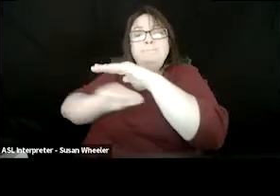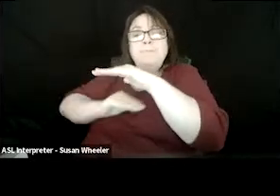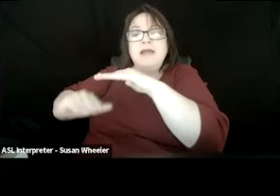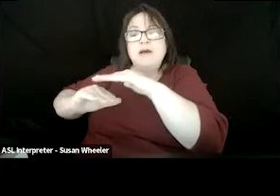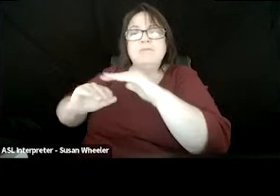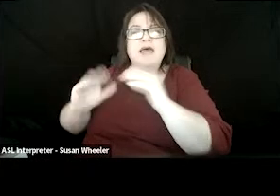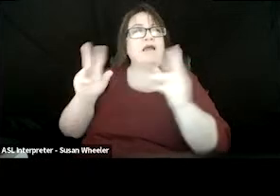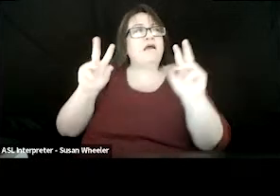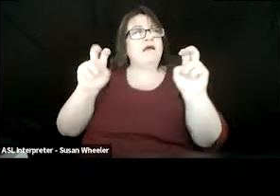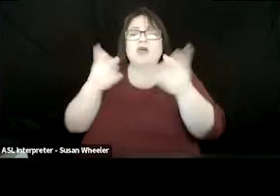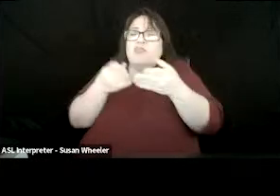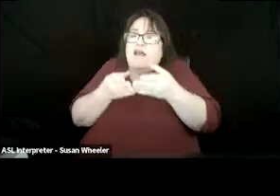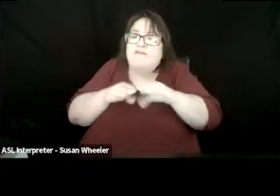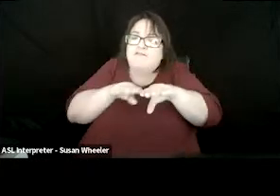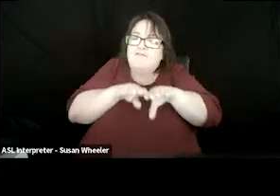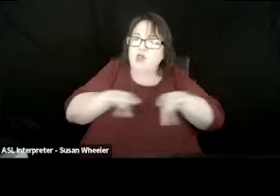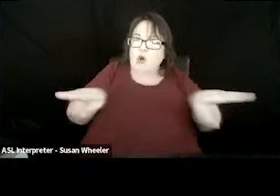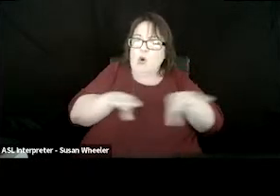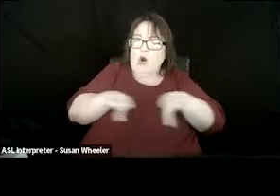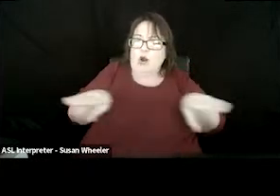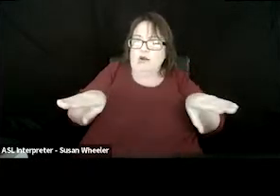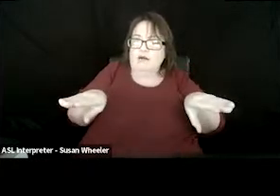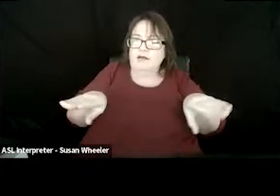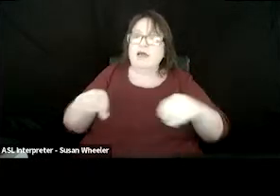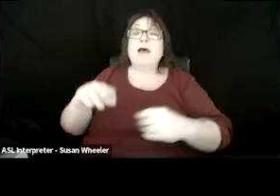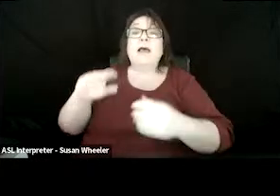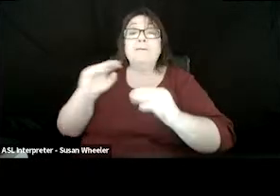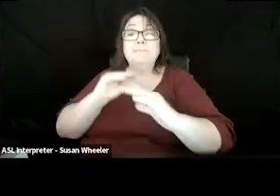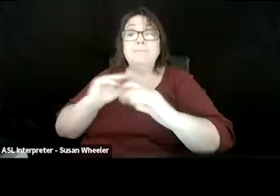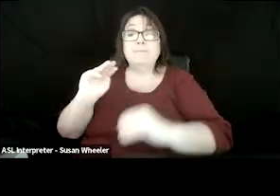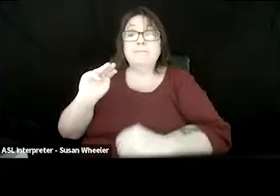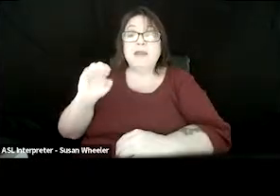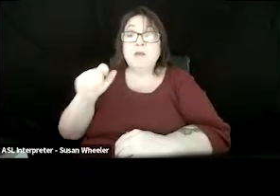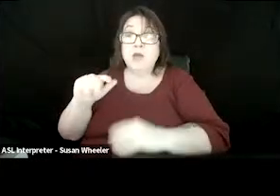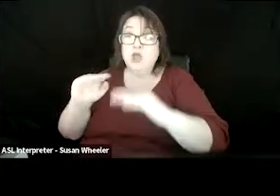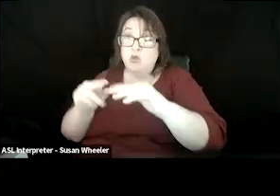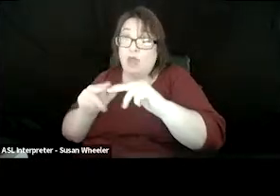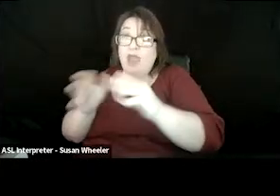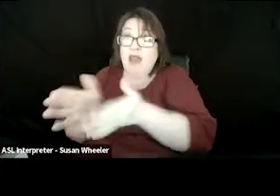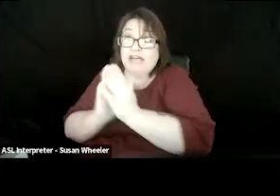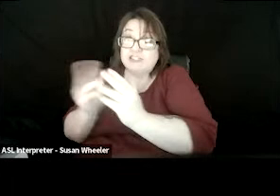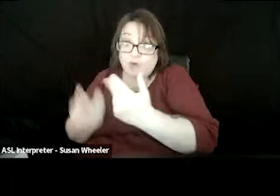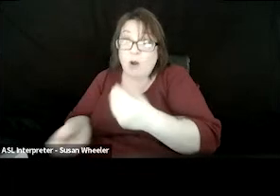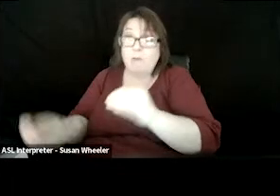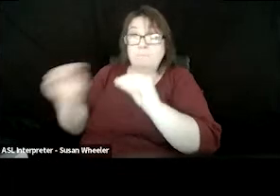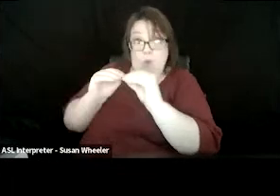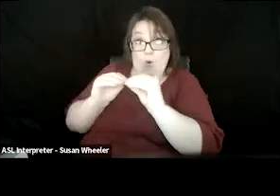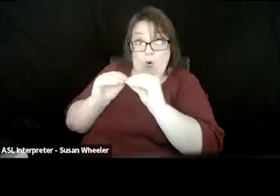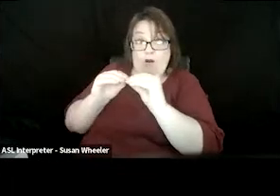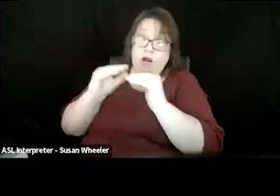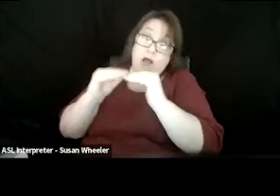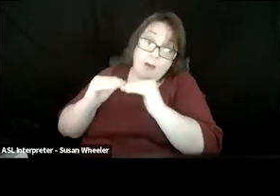that's called a minimum terms contract, you can always bargain for more in your personal service contract above that